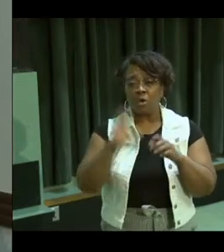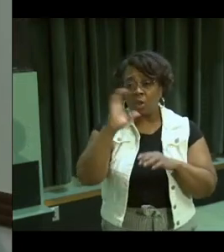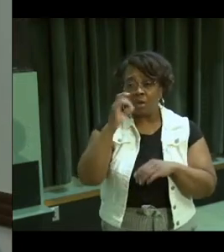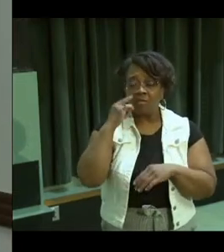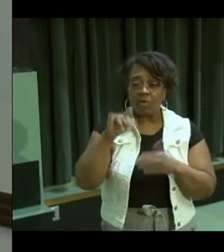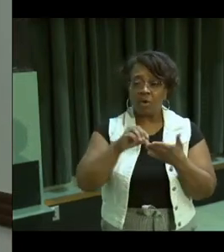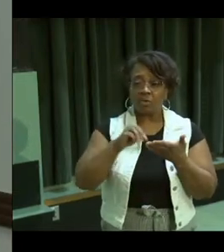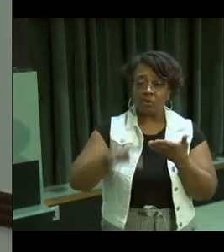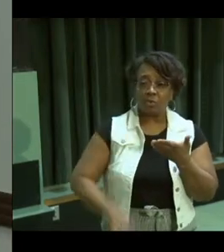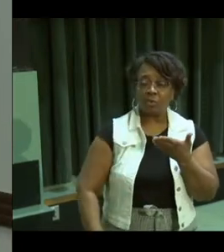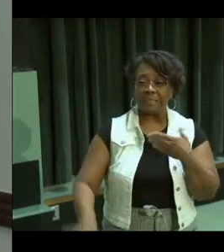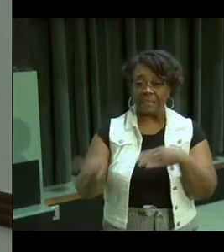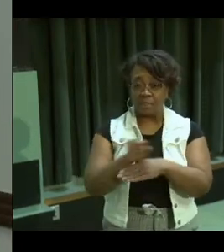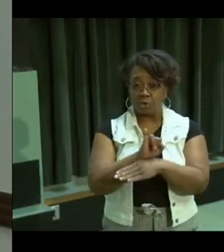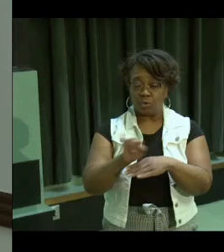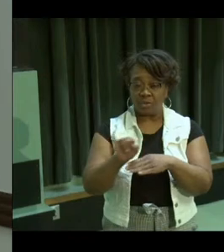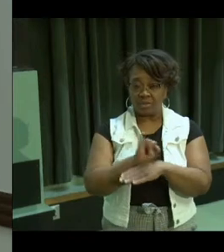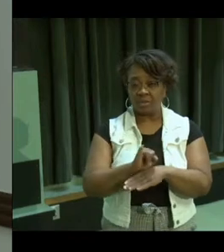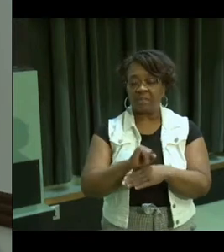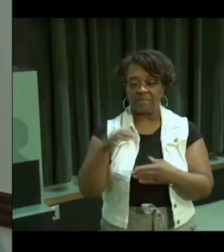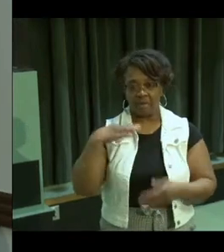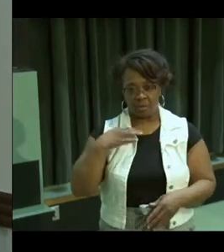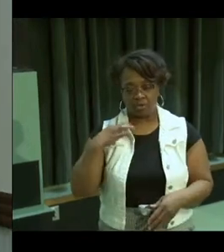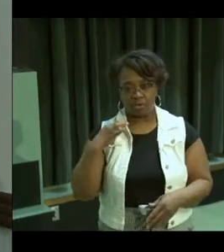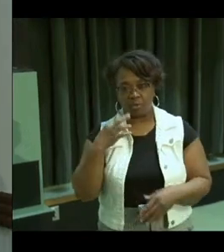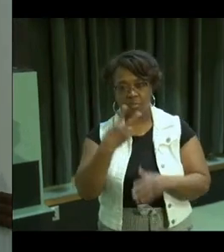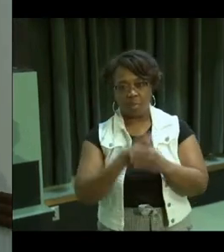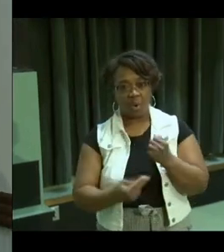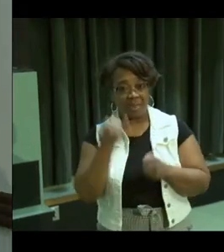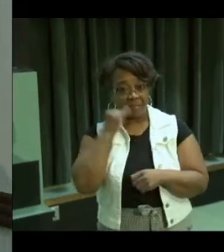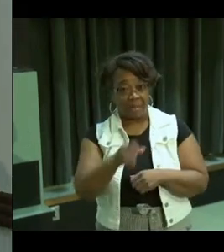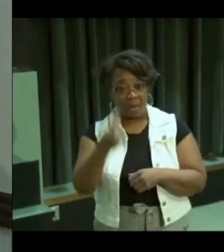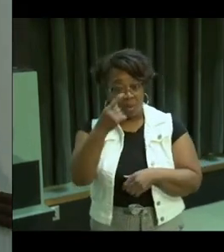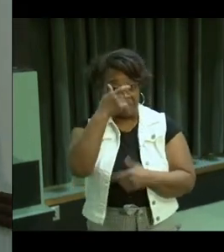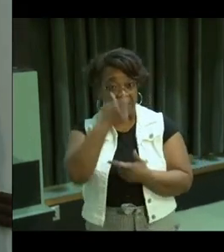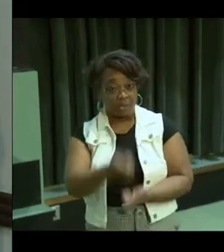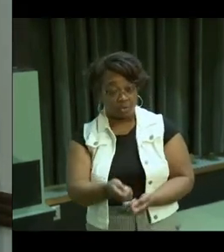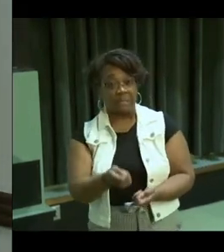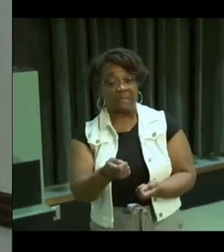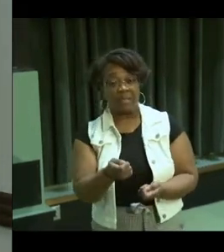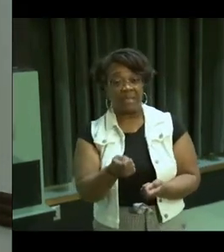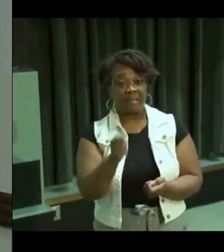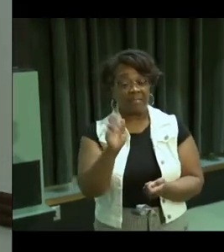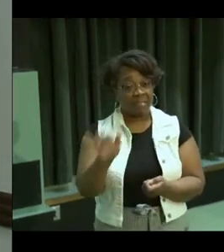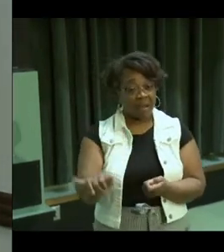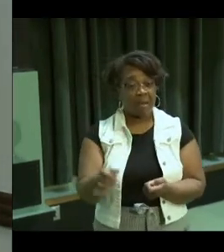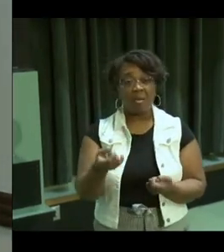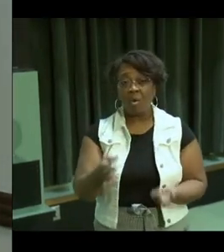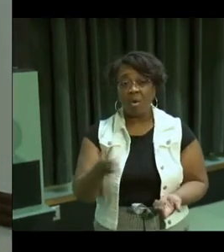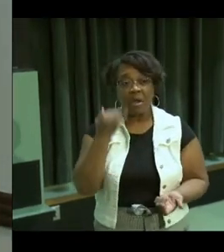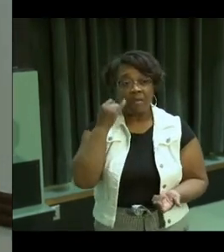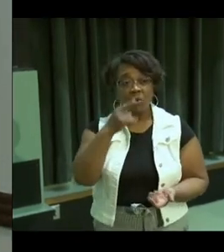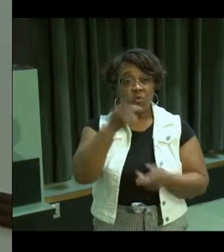for volunteers. If anyone is